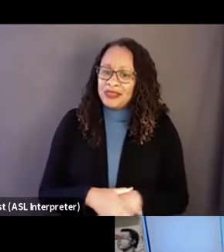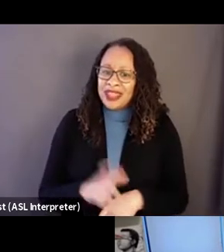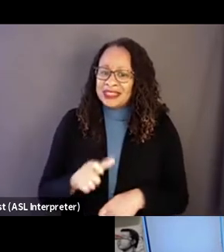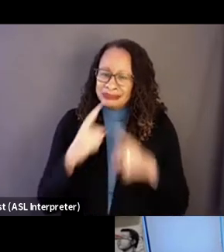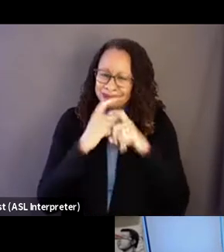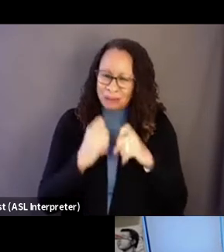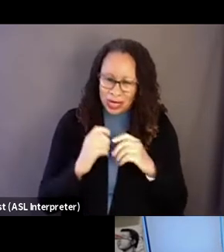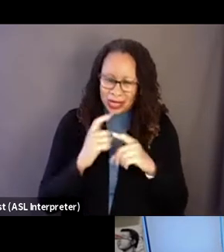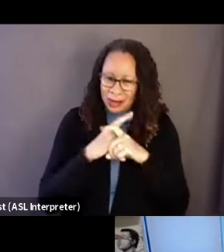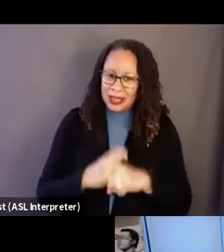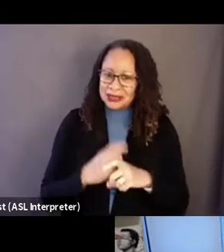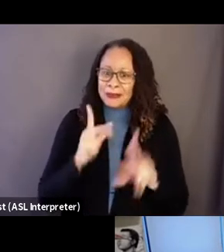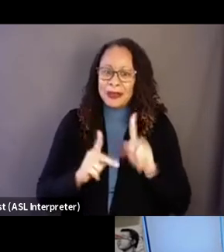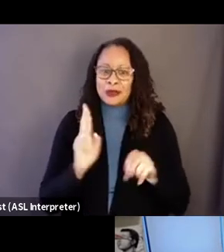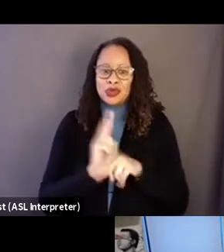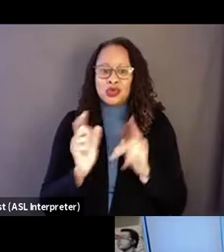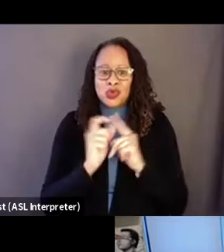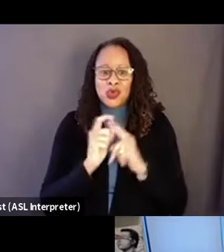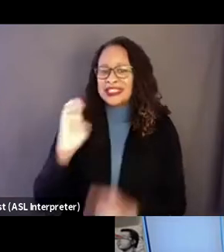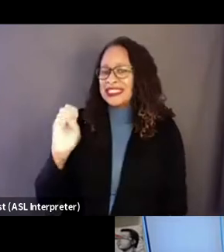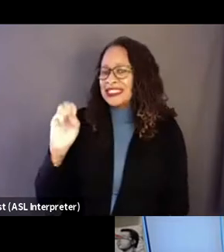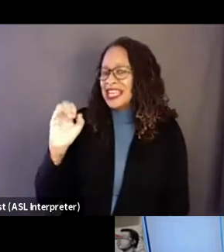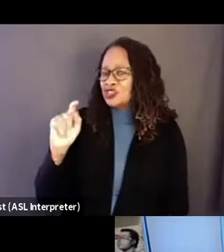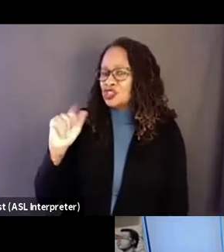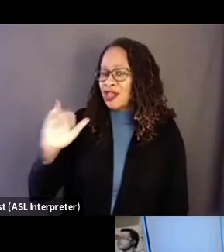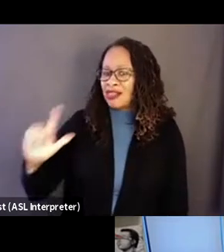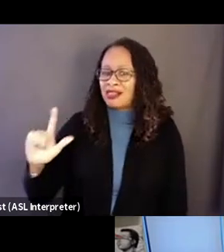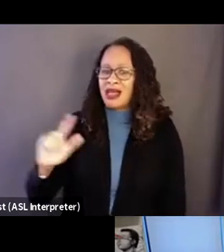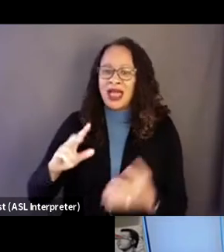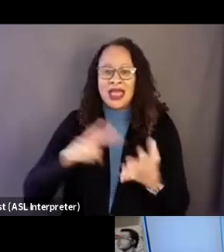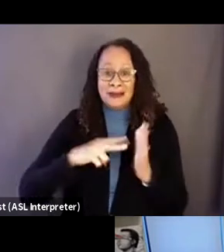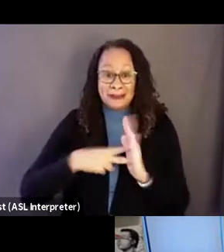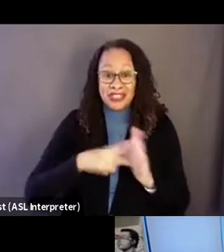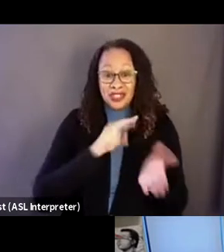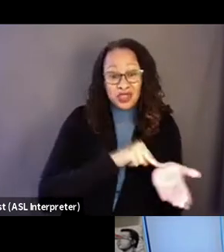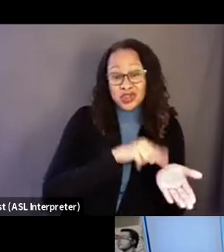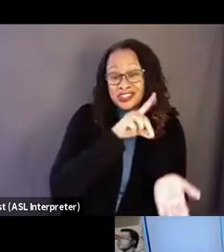because you people use the term essential, and that for them means nurses and doctors.